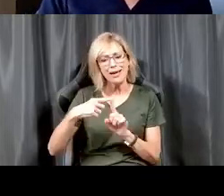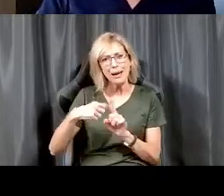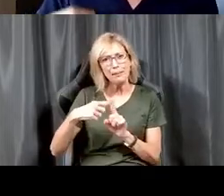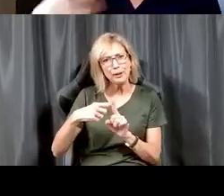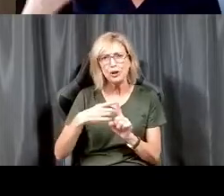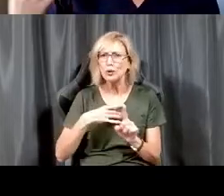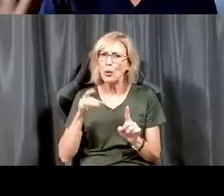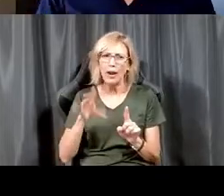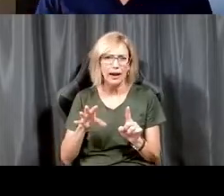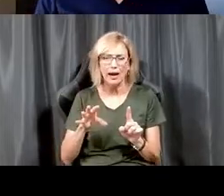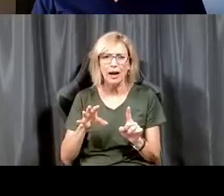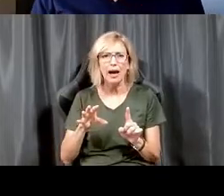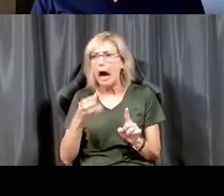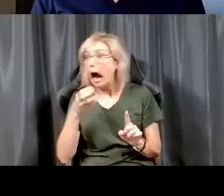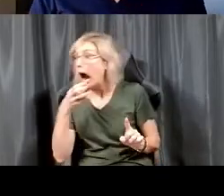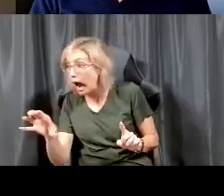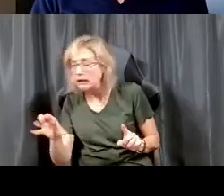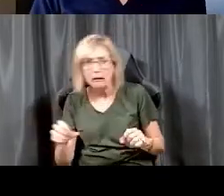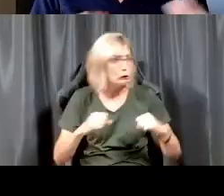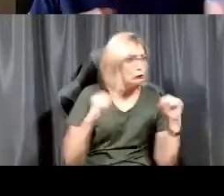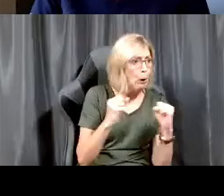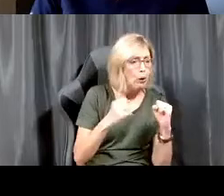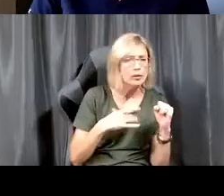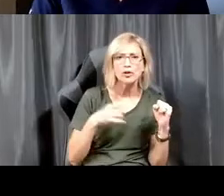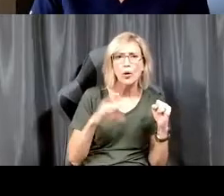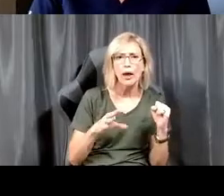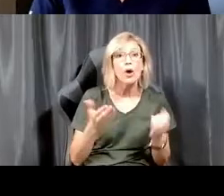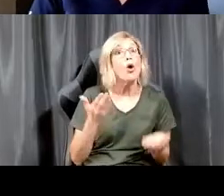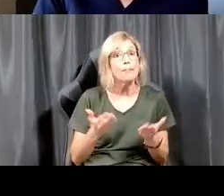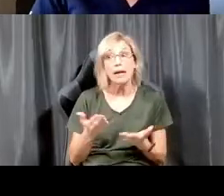Or they don't like their food very cold. Or maybe they do like it very cold.